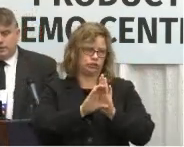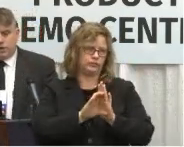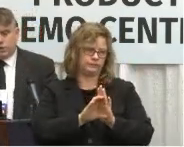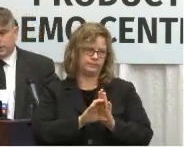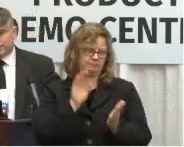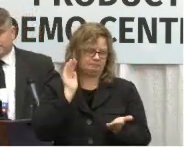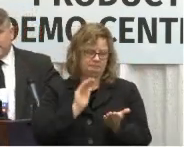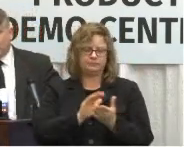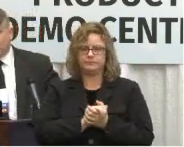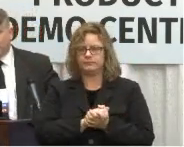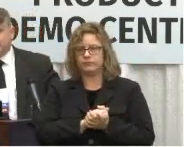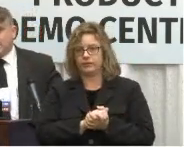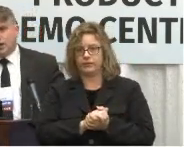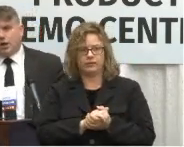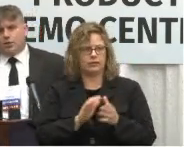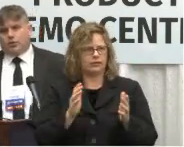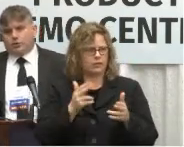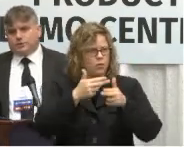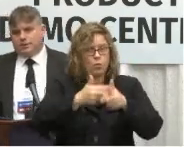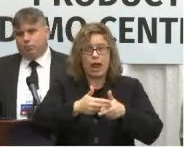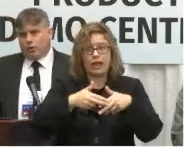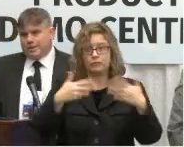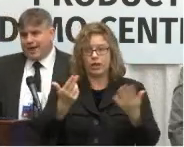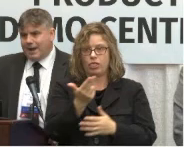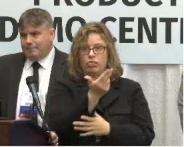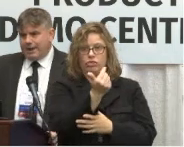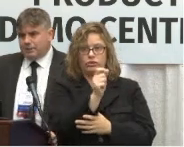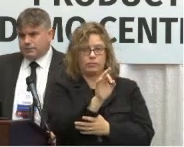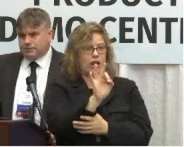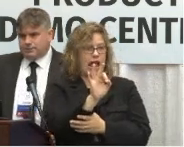The unit itself weighs 13.9 pounds